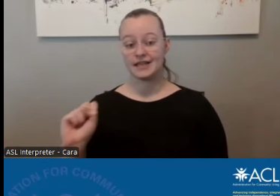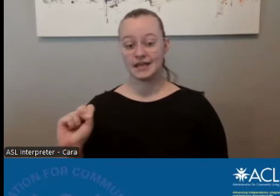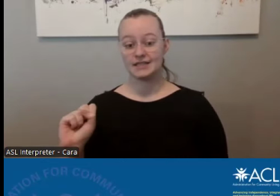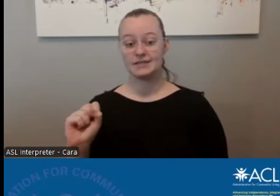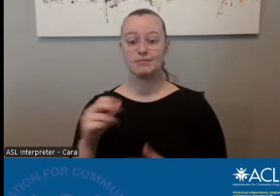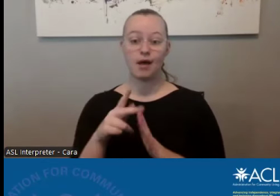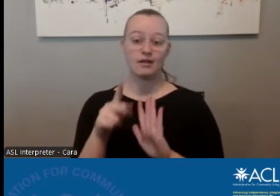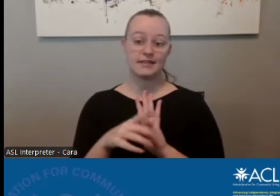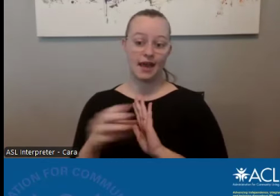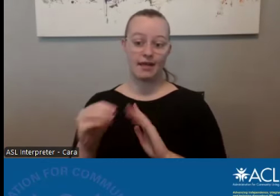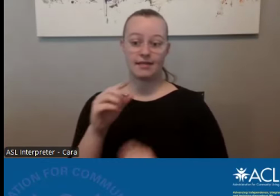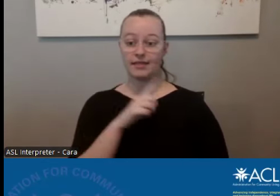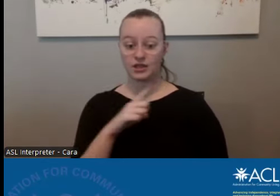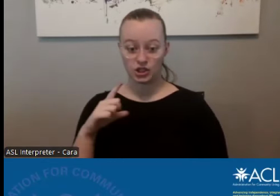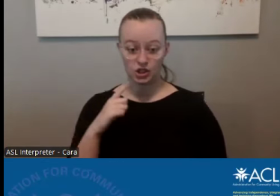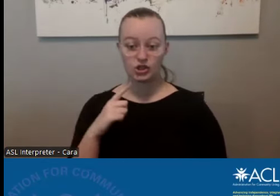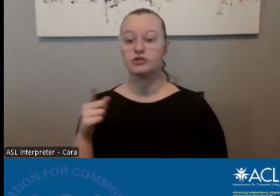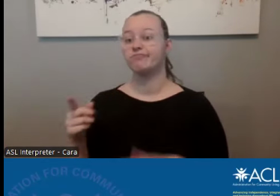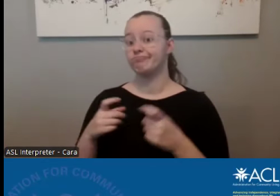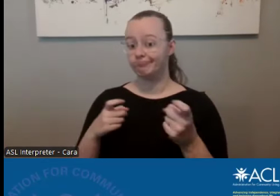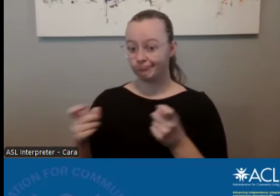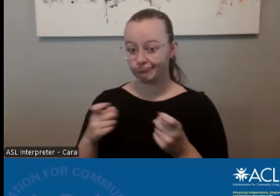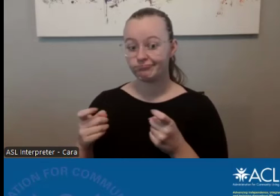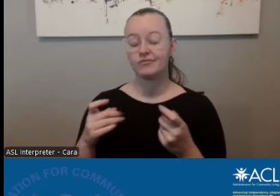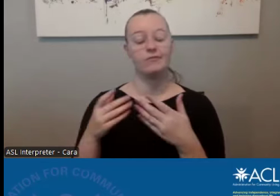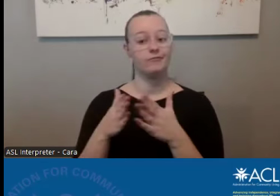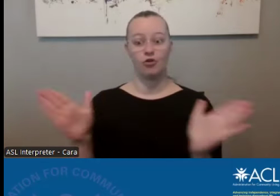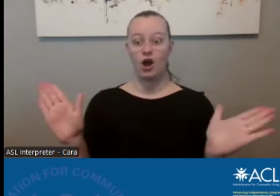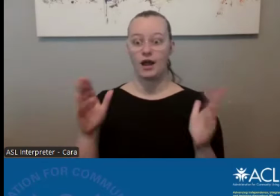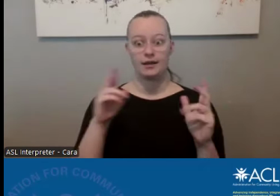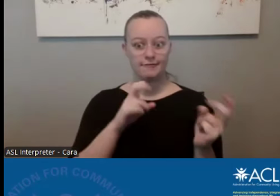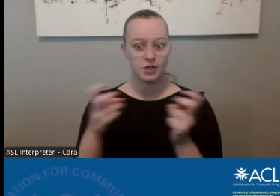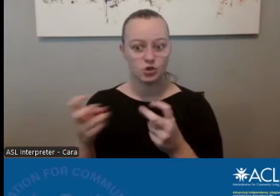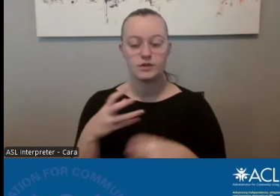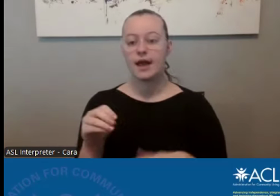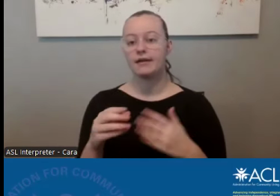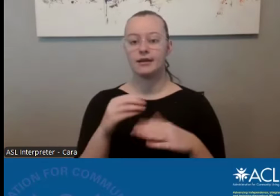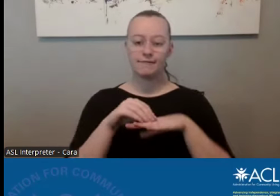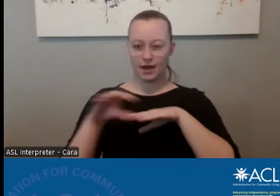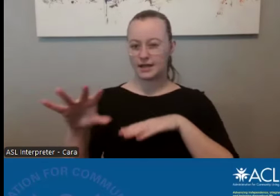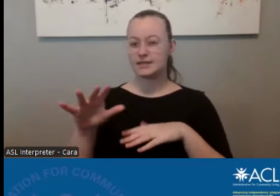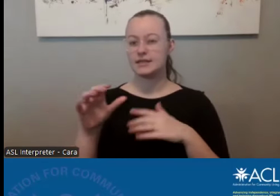developed and directed policy initiatives on a wide variety of issues and advised the Assistant Secretary for Health on all aspects